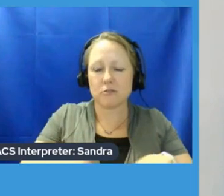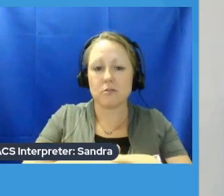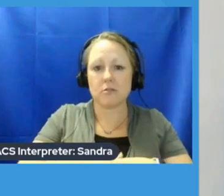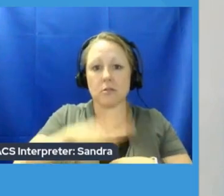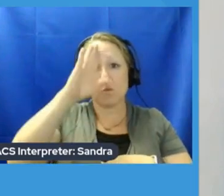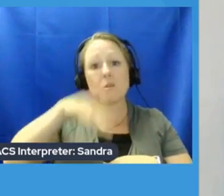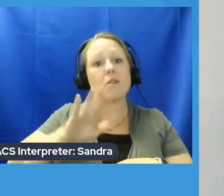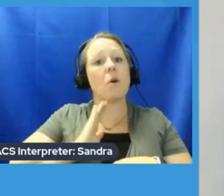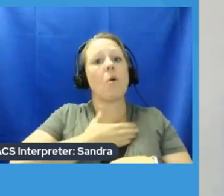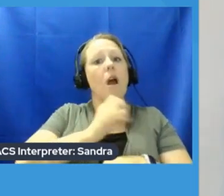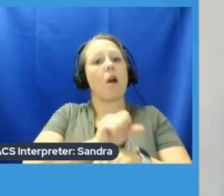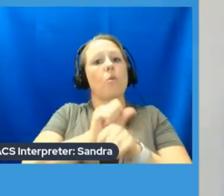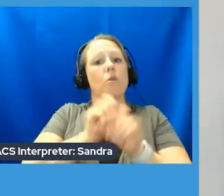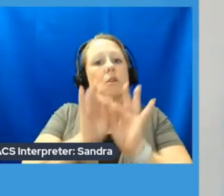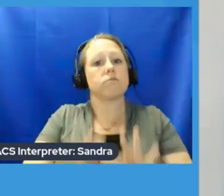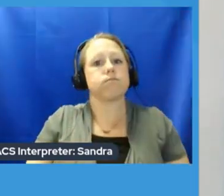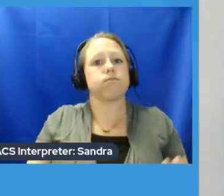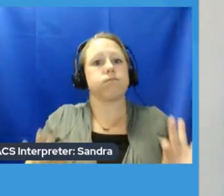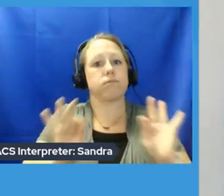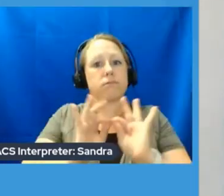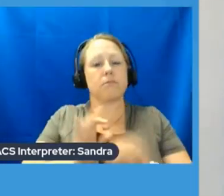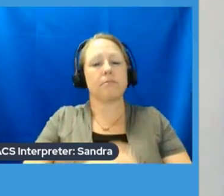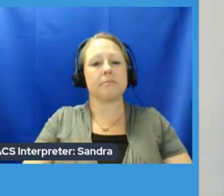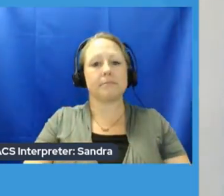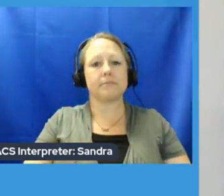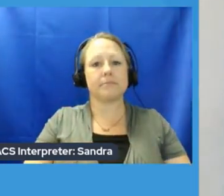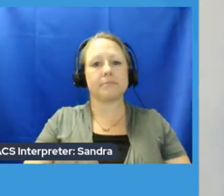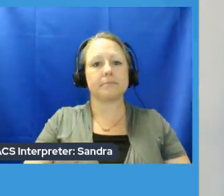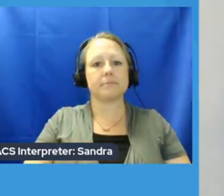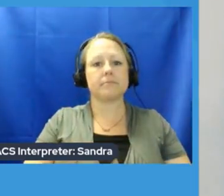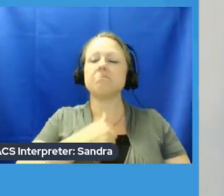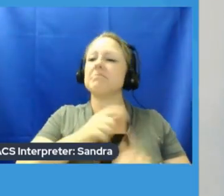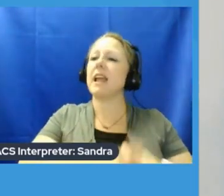I started out in this field in the most humble of roles.